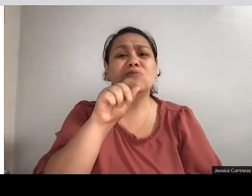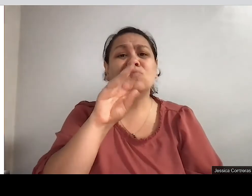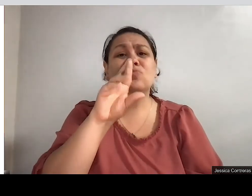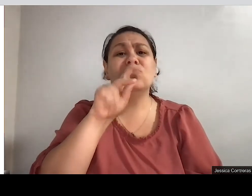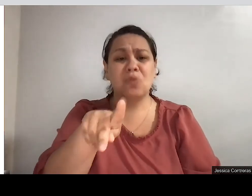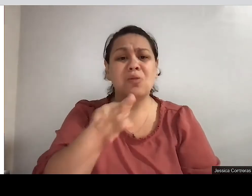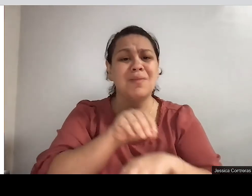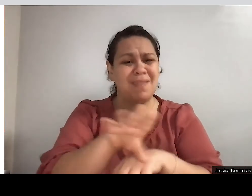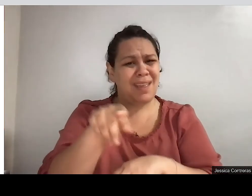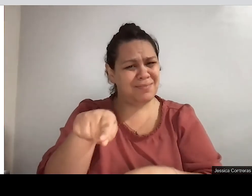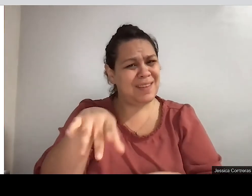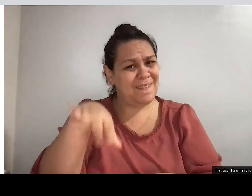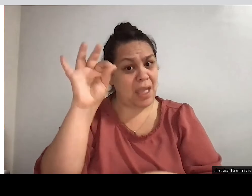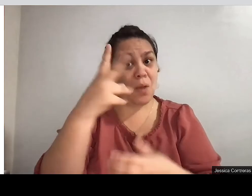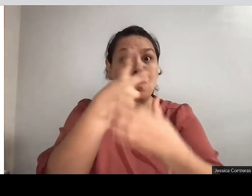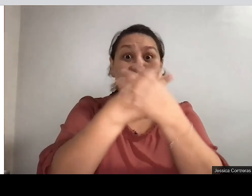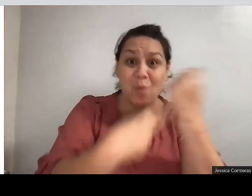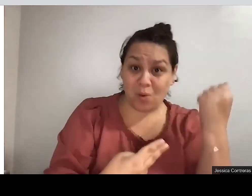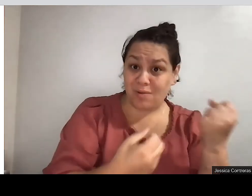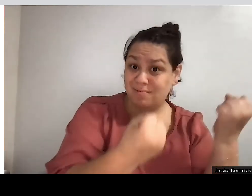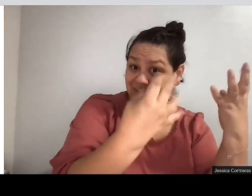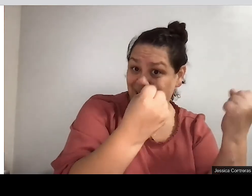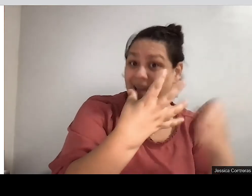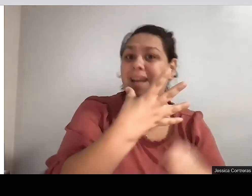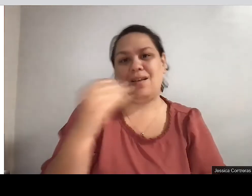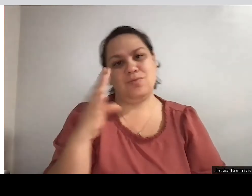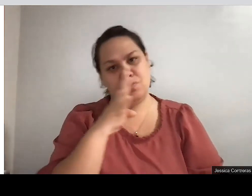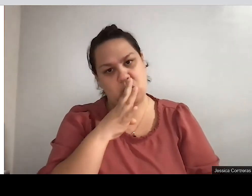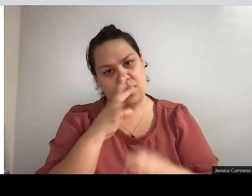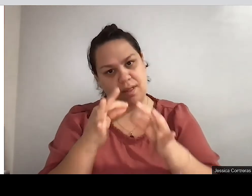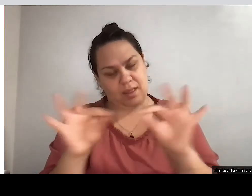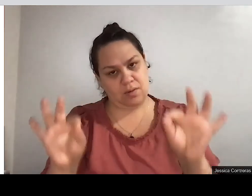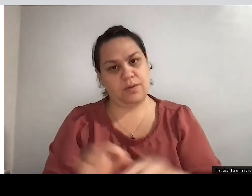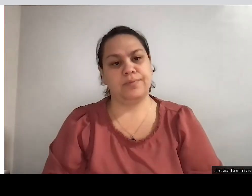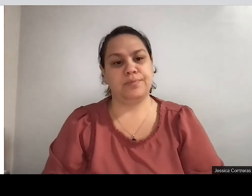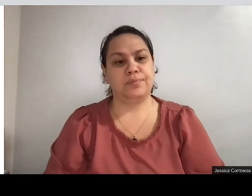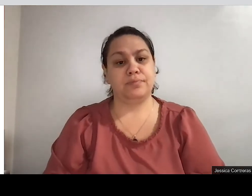In summary, the Stroop effect is found for both signed and spoken languages.